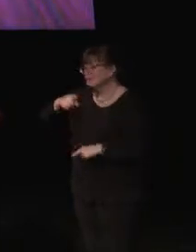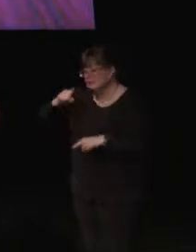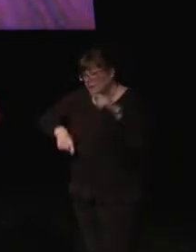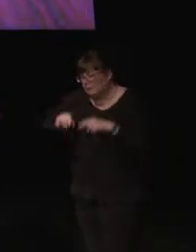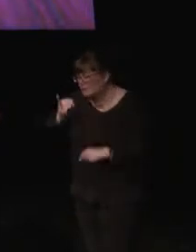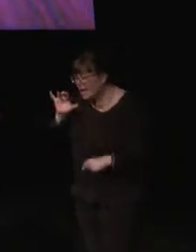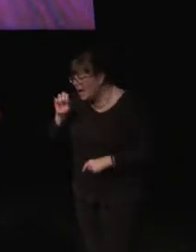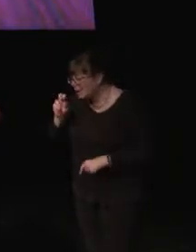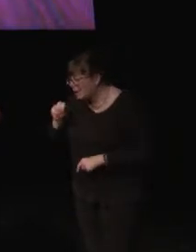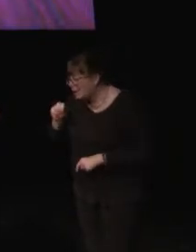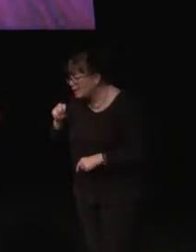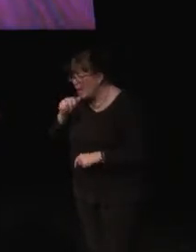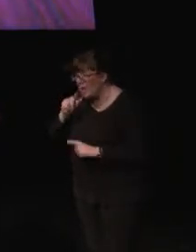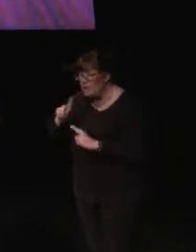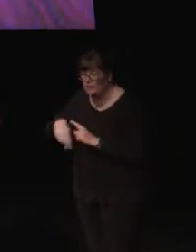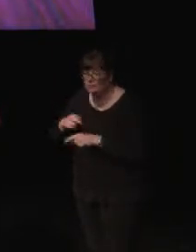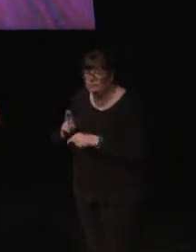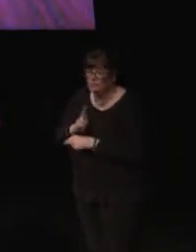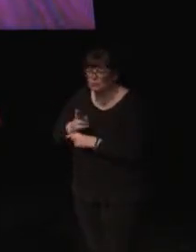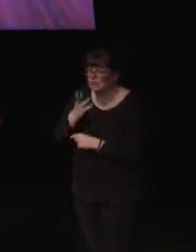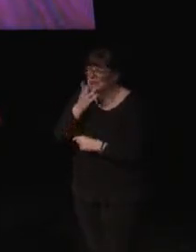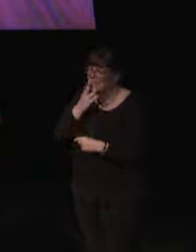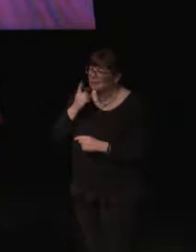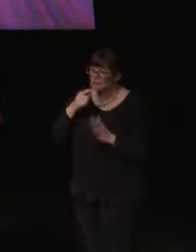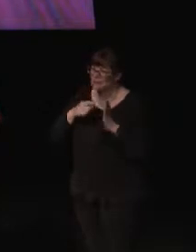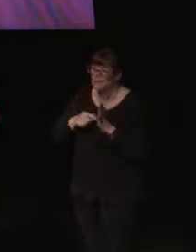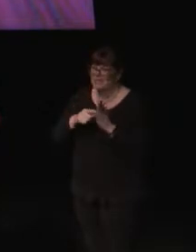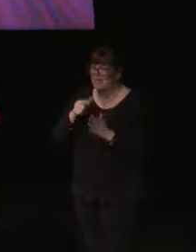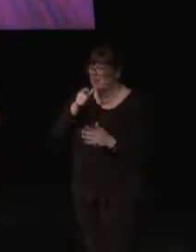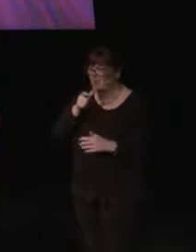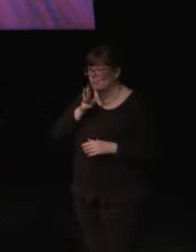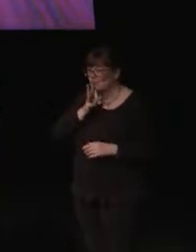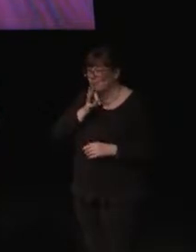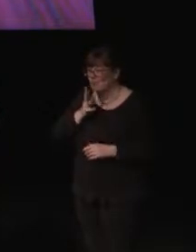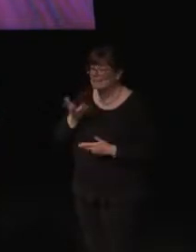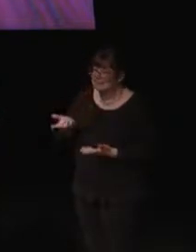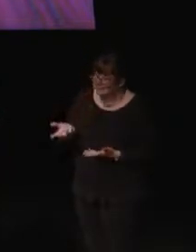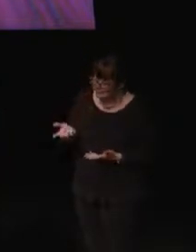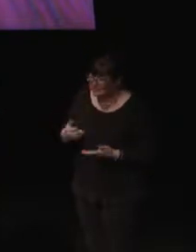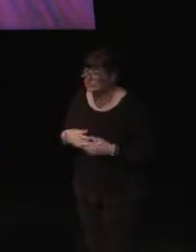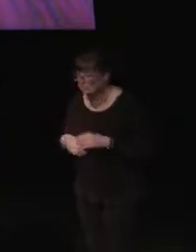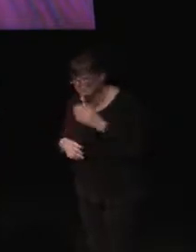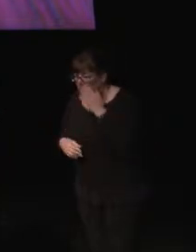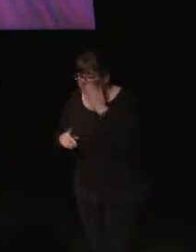and not just use potentially colors and indications of who's who. To have a variety of icons.